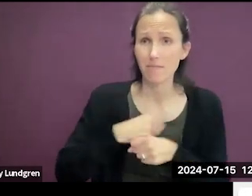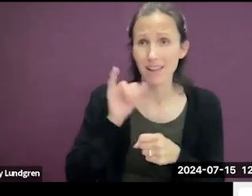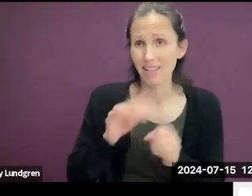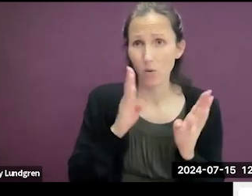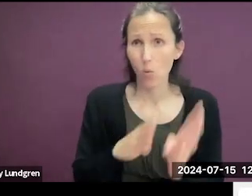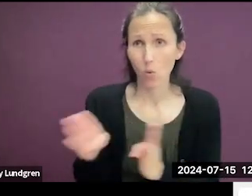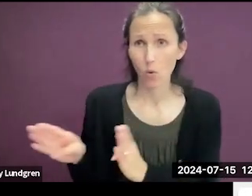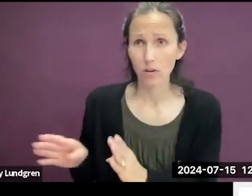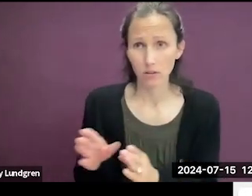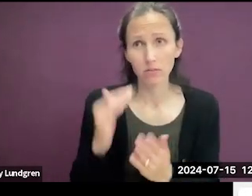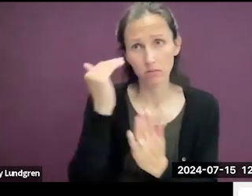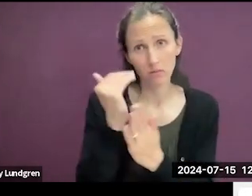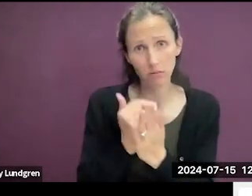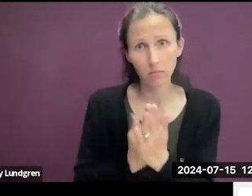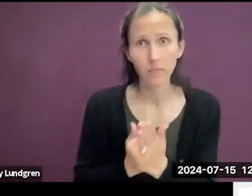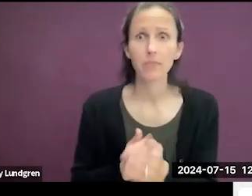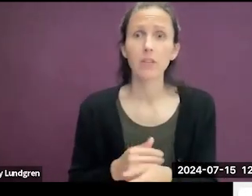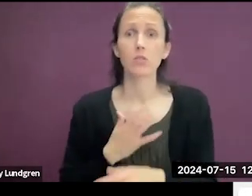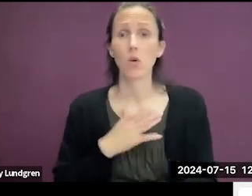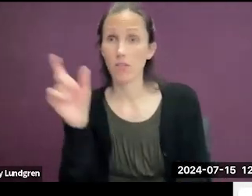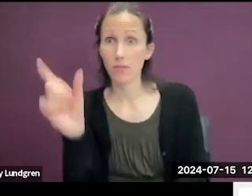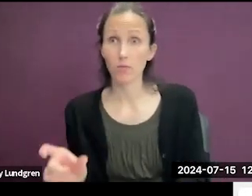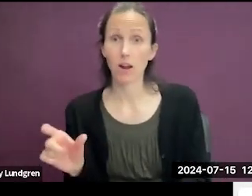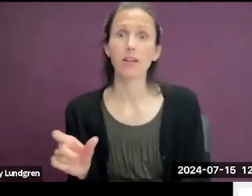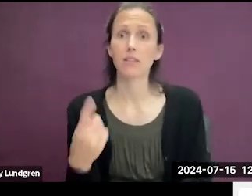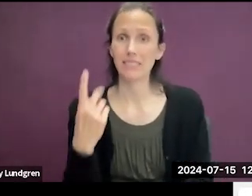our reading order shows the title, which, again, should always be first.